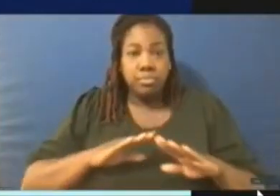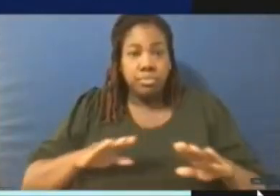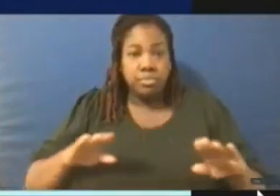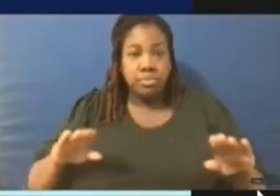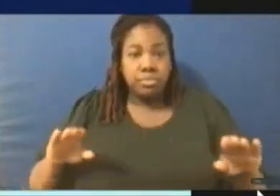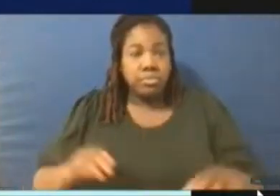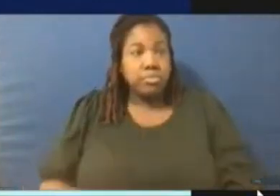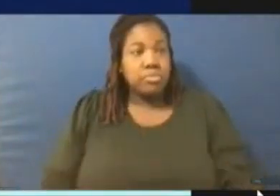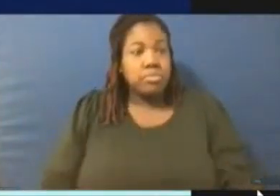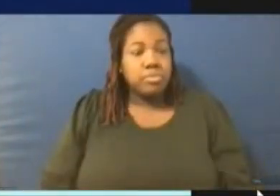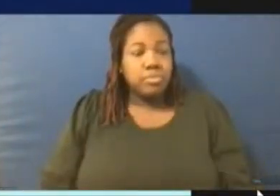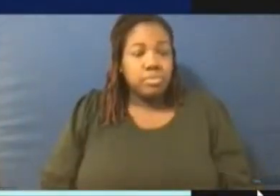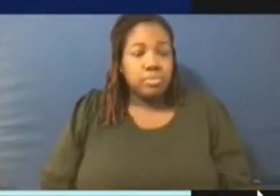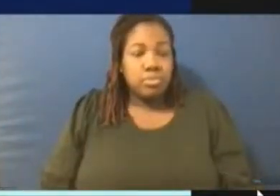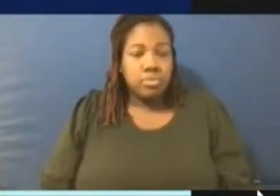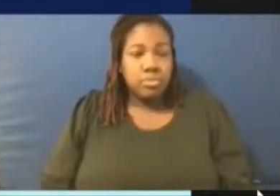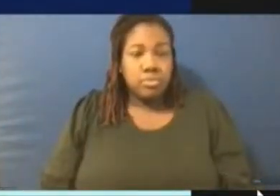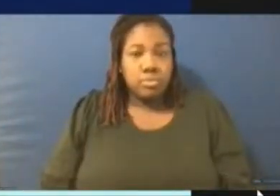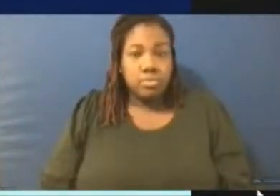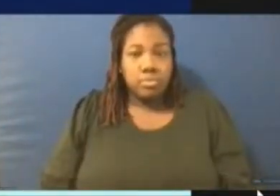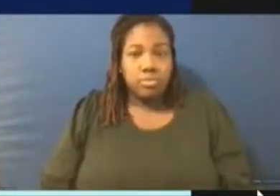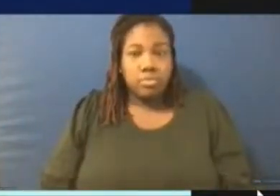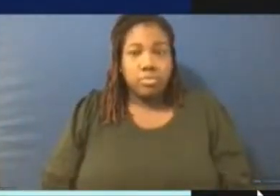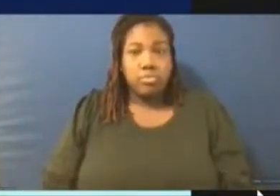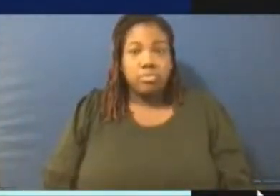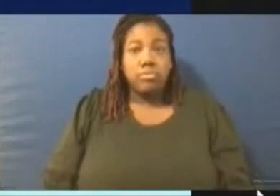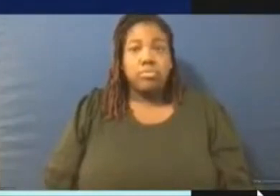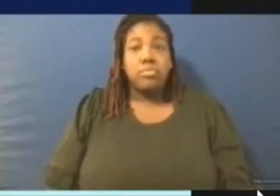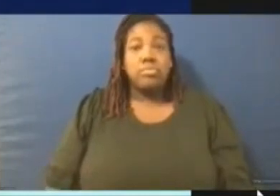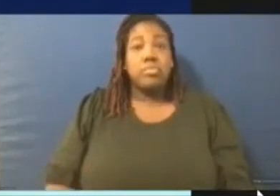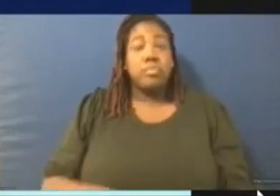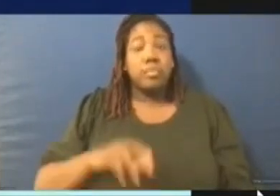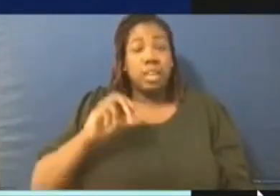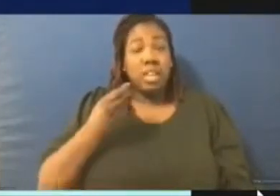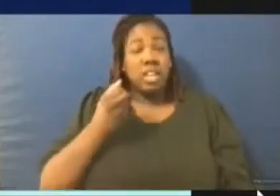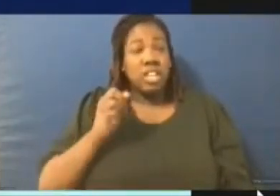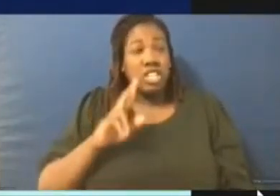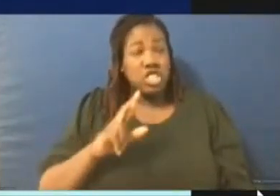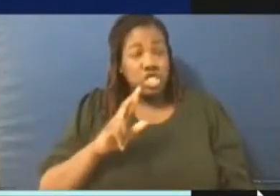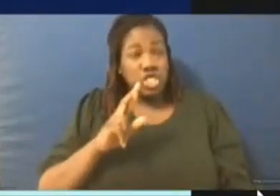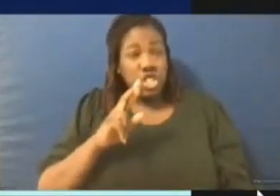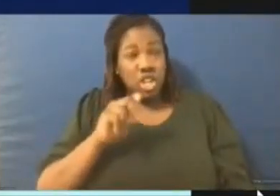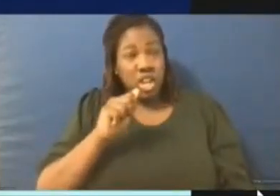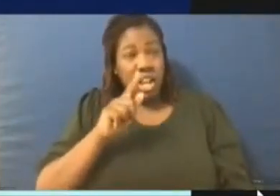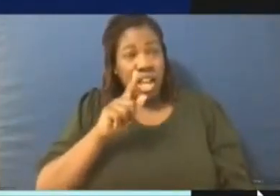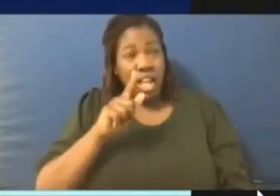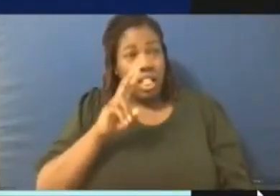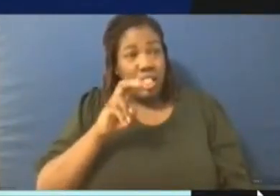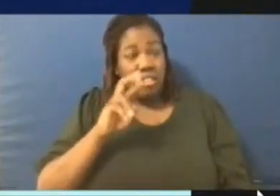Chair Alvarez, anything that you like to add?